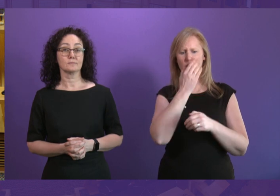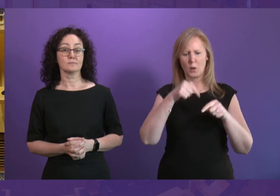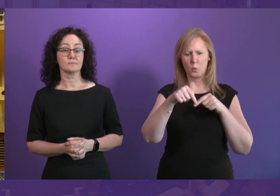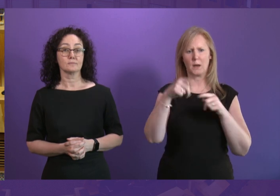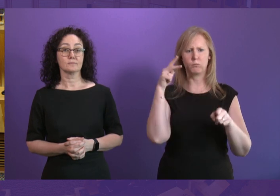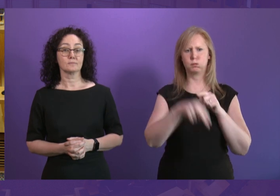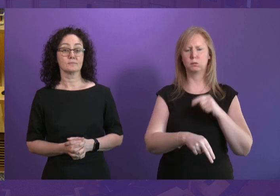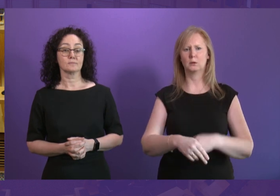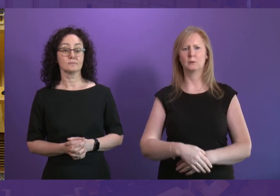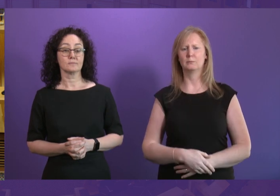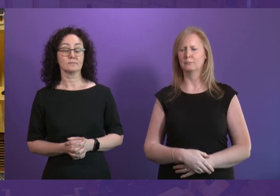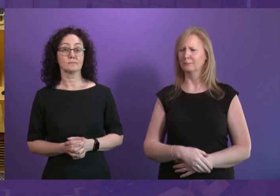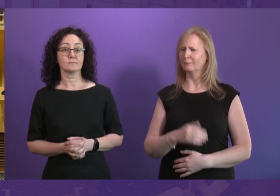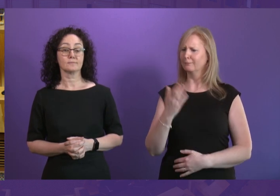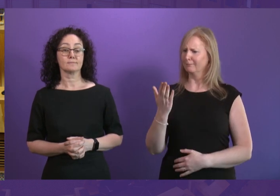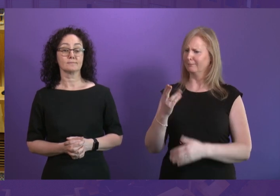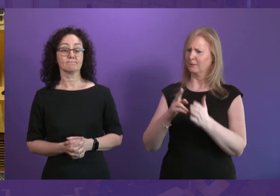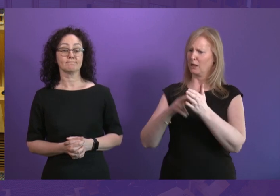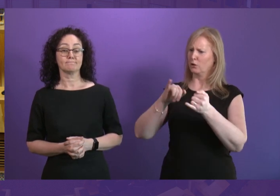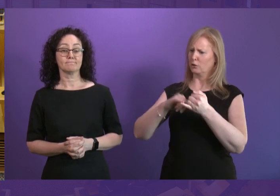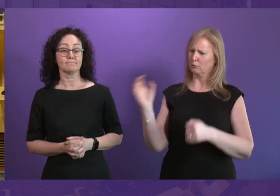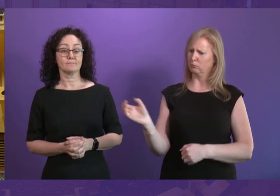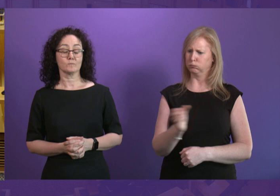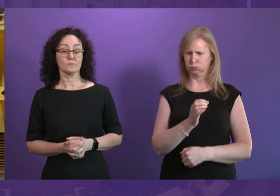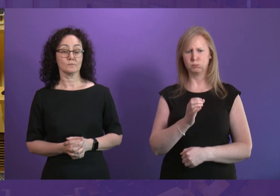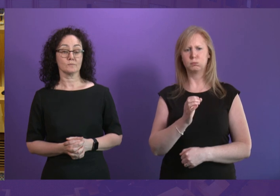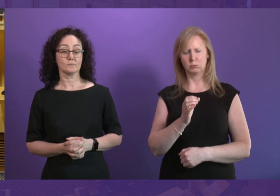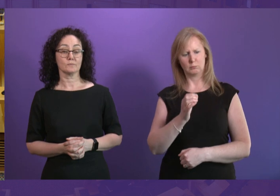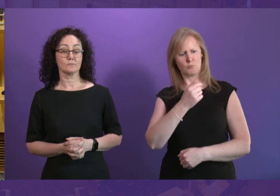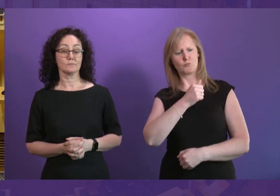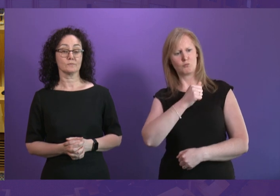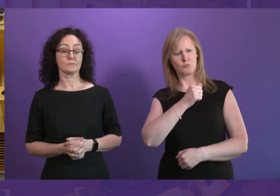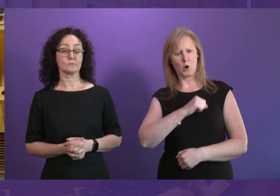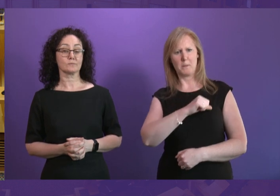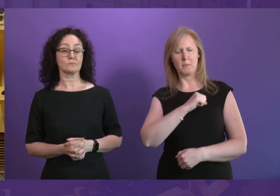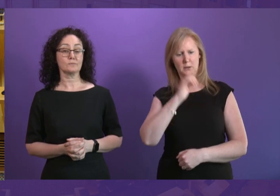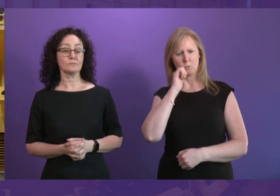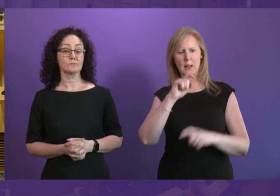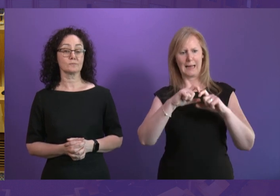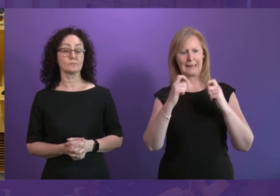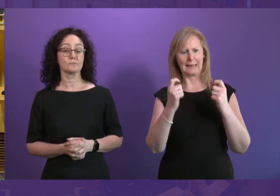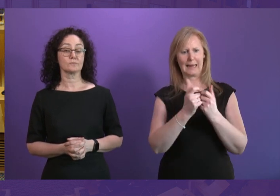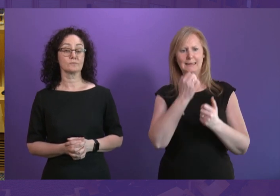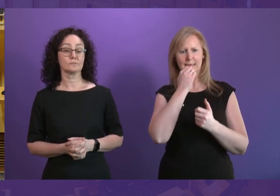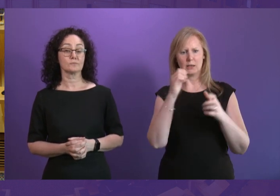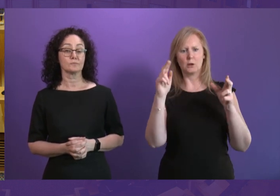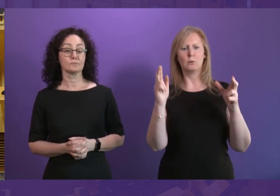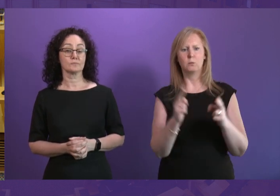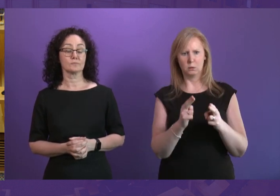Nicola Sturgeon came into office promising to cut class sizes but, 12 years on, too many